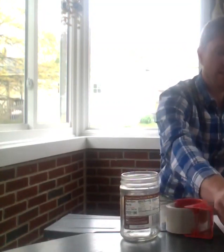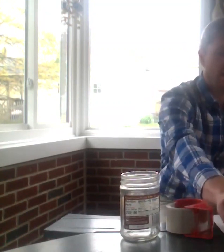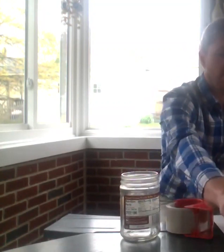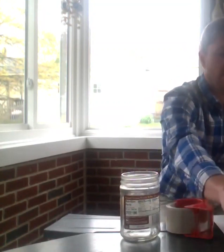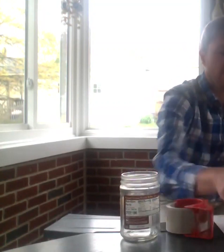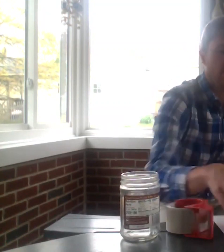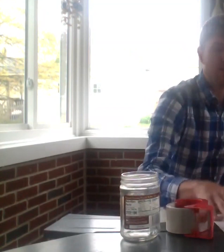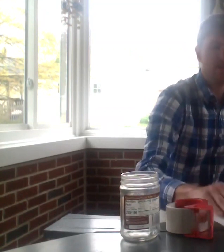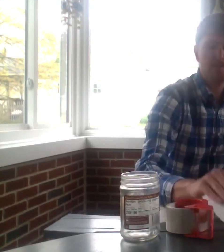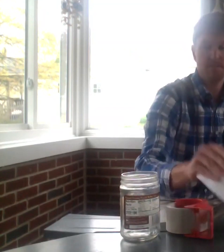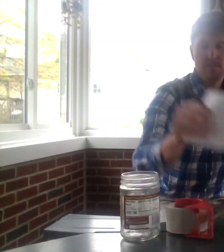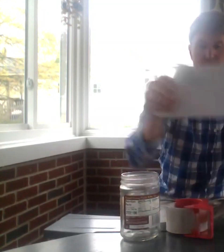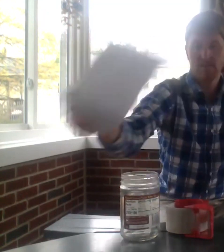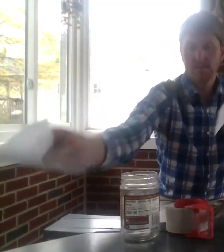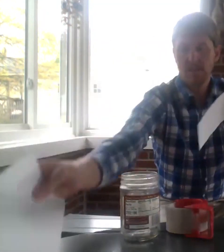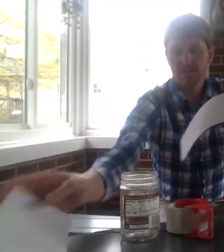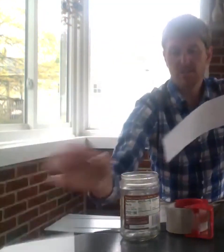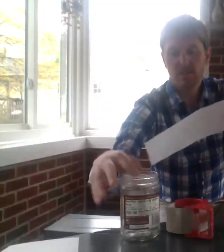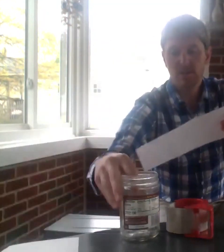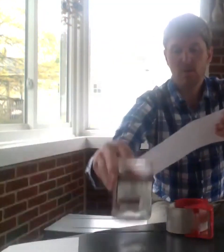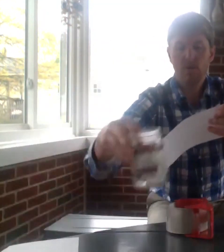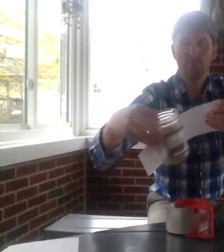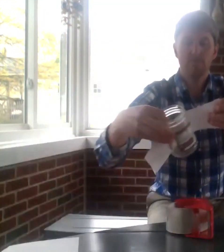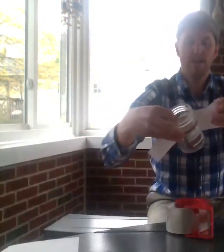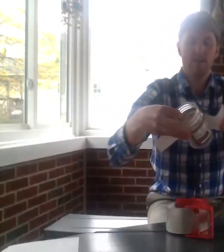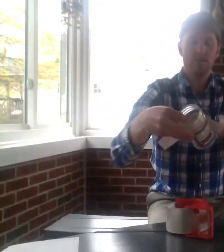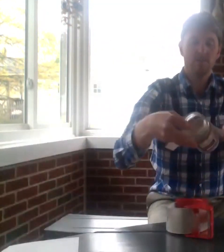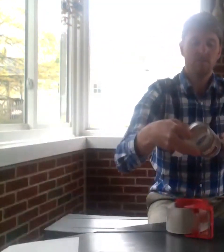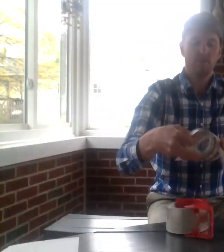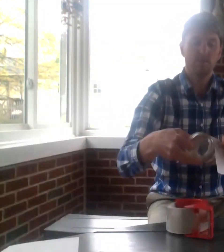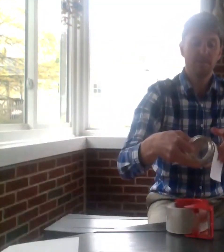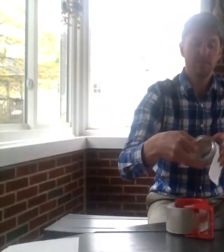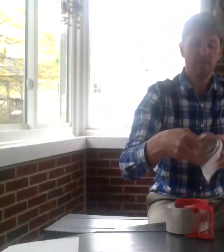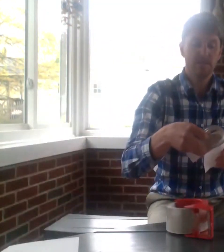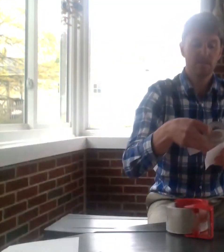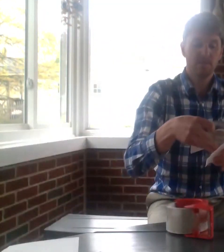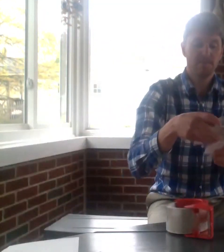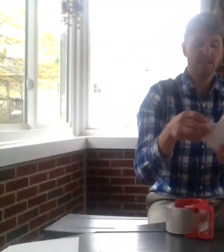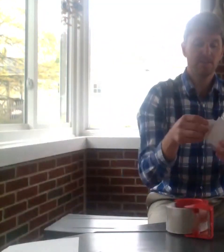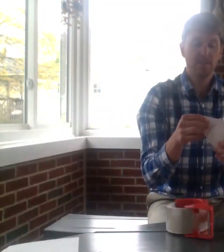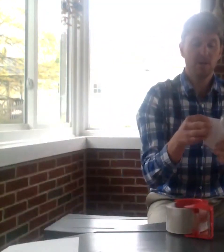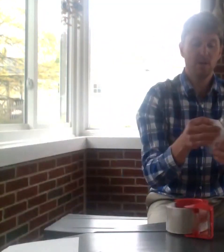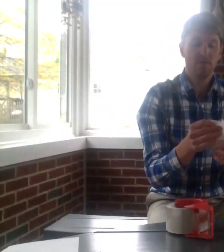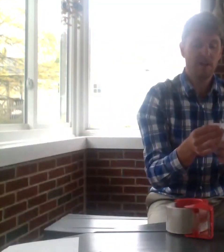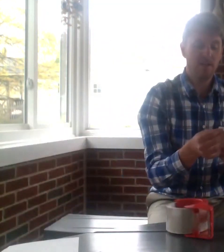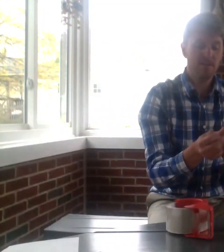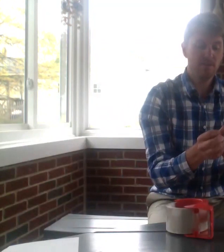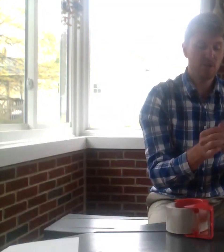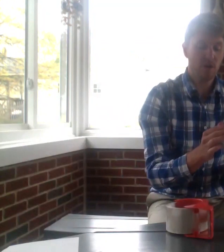eventually go around the jar like this. Now, I'm just gonna quickly for time's sake